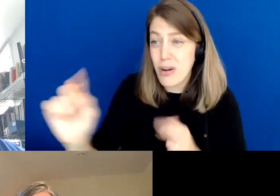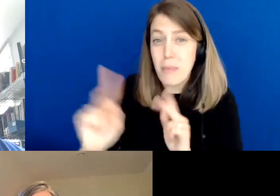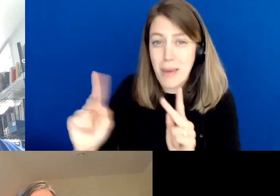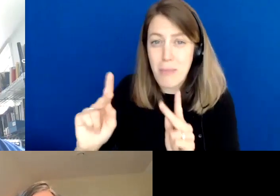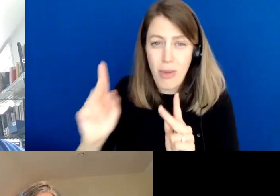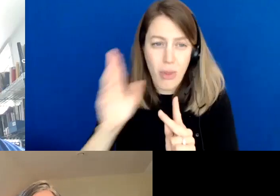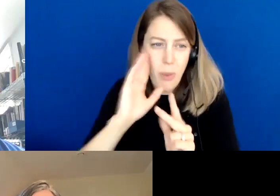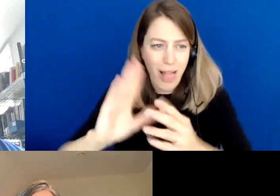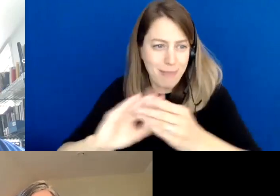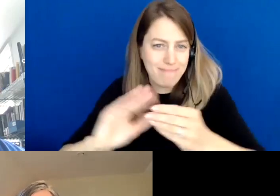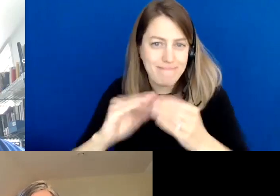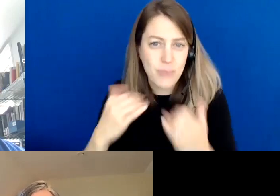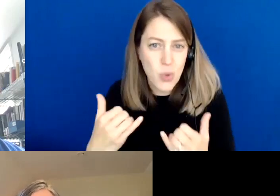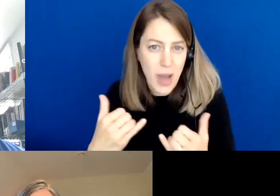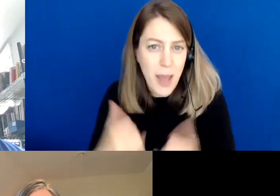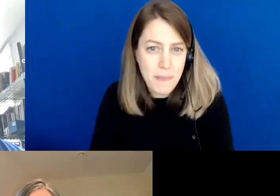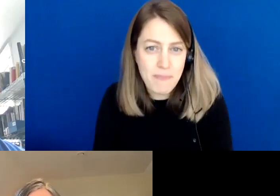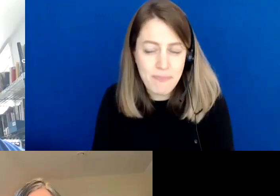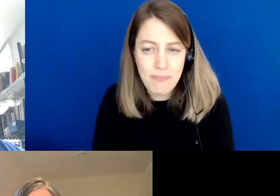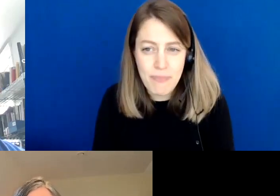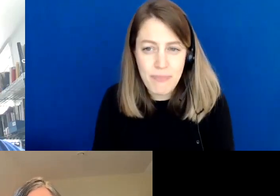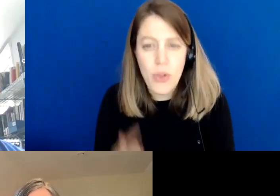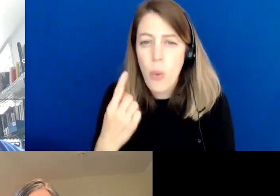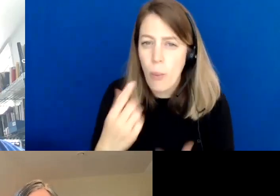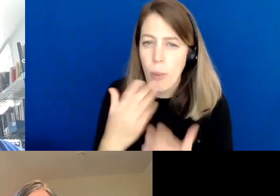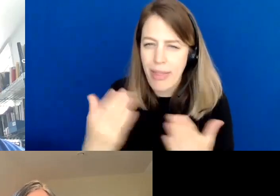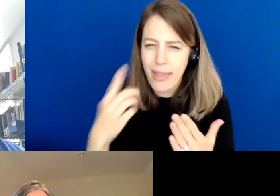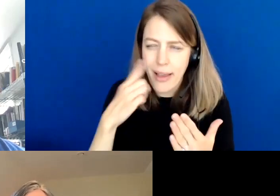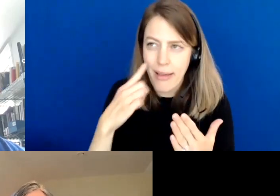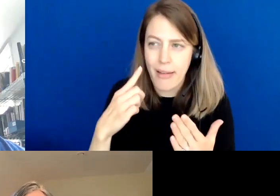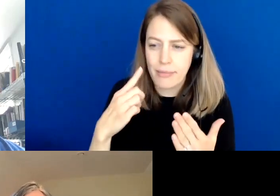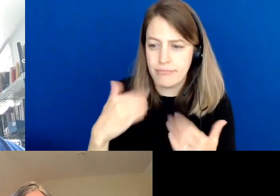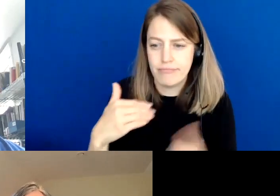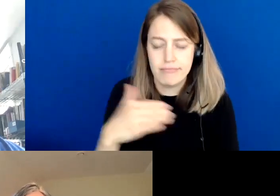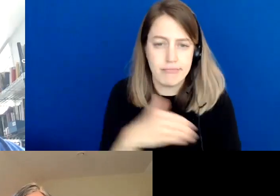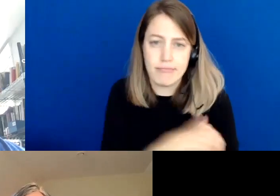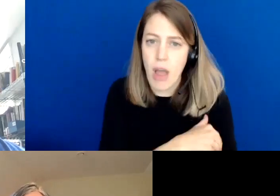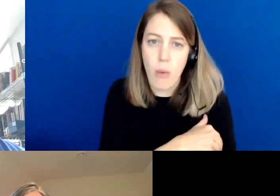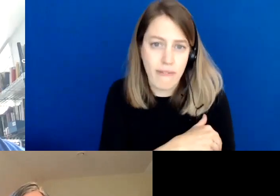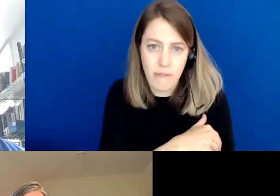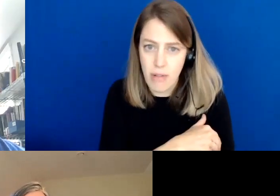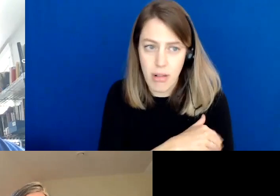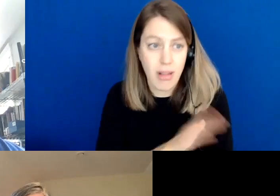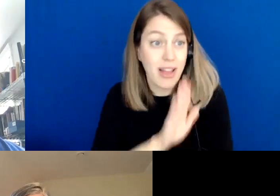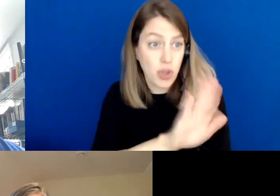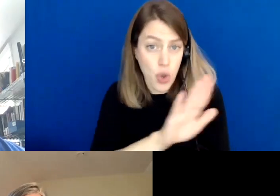But the thing that I find really powerful in your advocacy Jan, not just in your book,